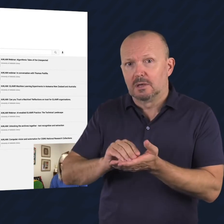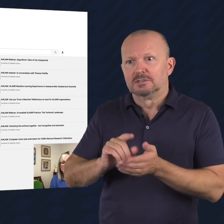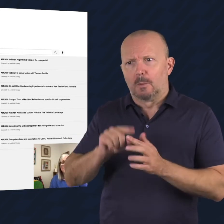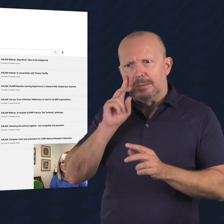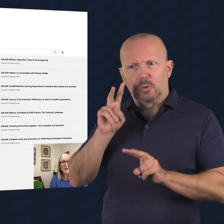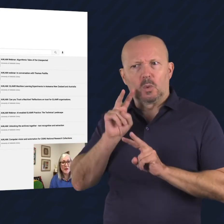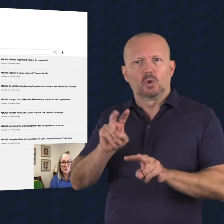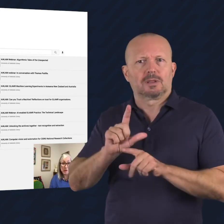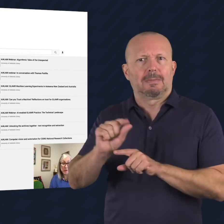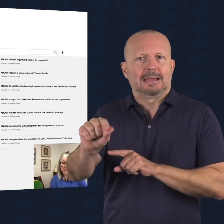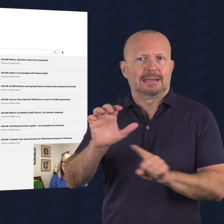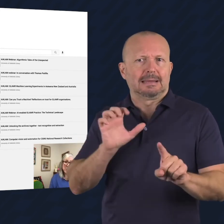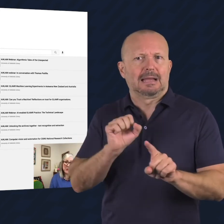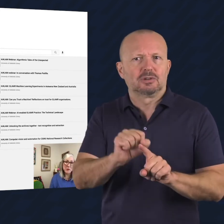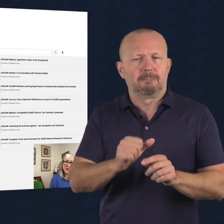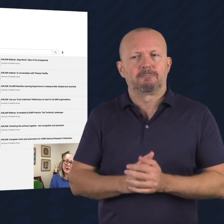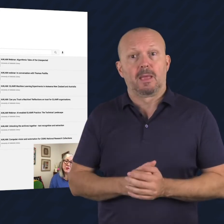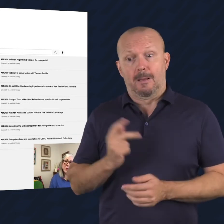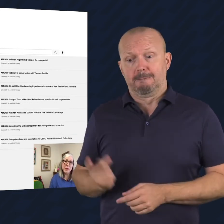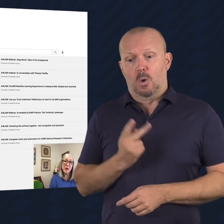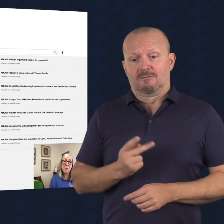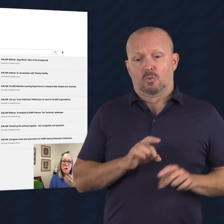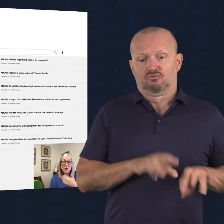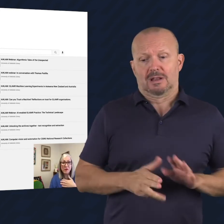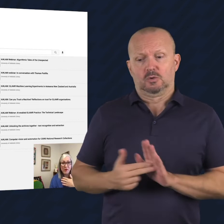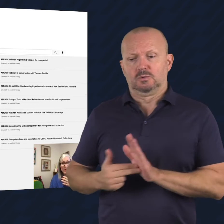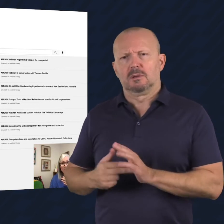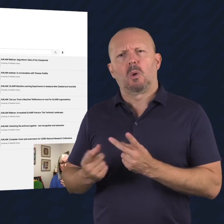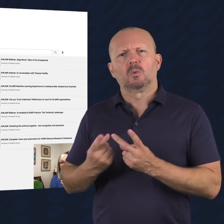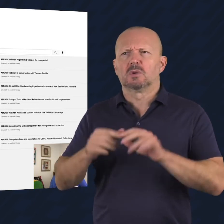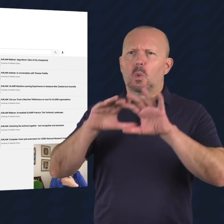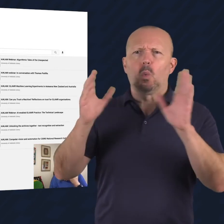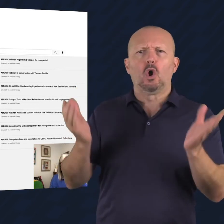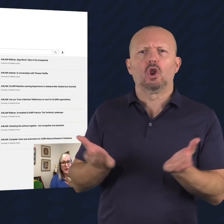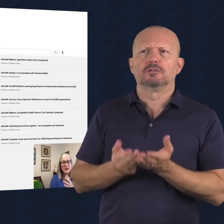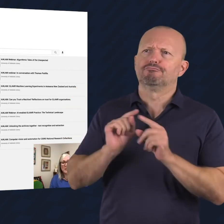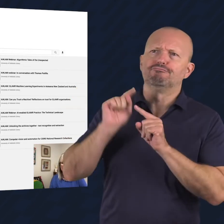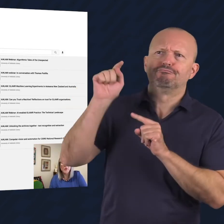them so that it's possible for people to play catch up, both on this side of the world, but also on the other side of the world,